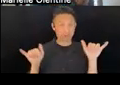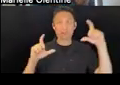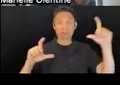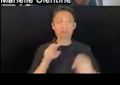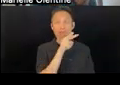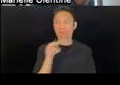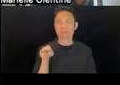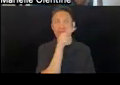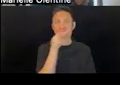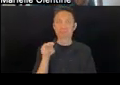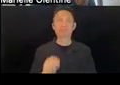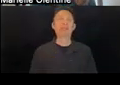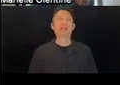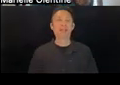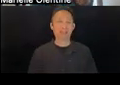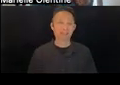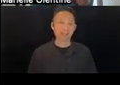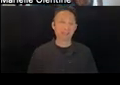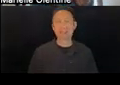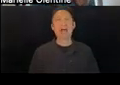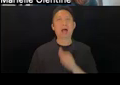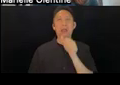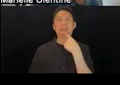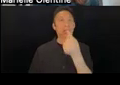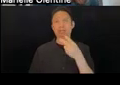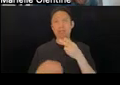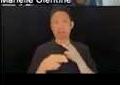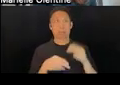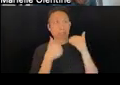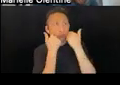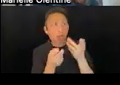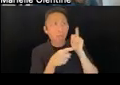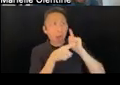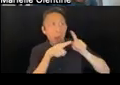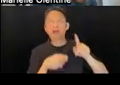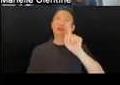festival for fiction and documentary films in Korea, South Korea.